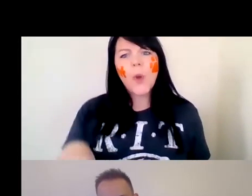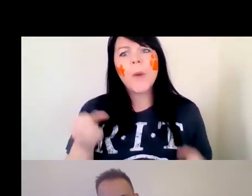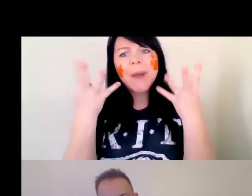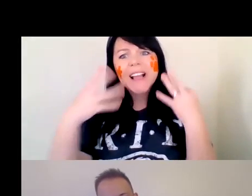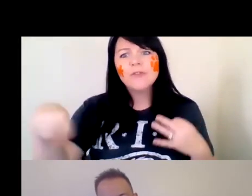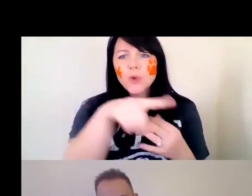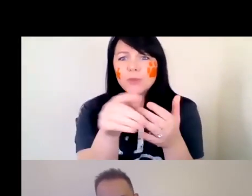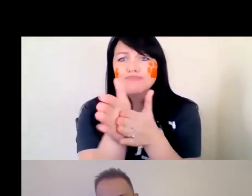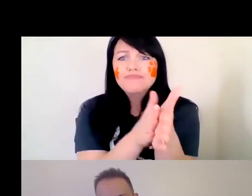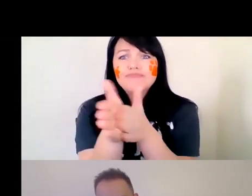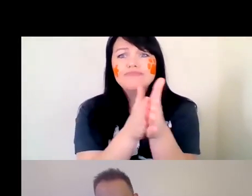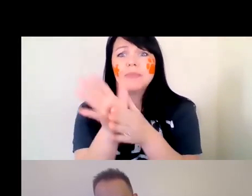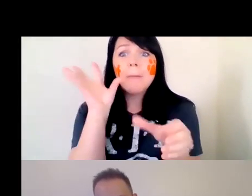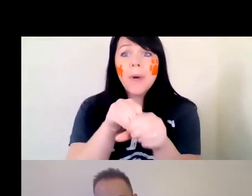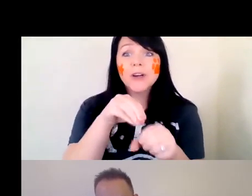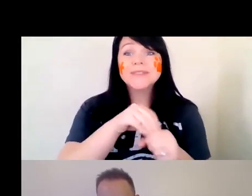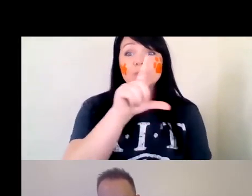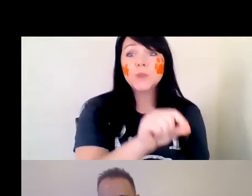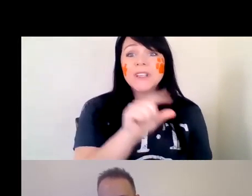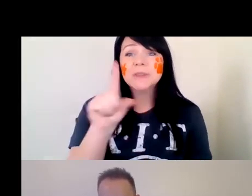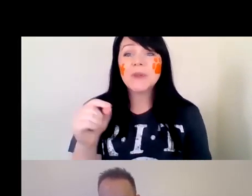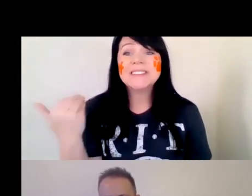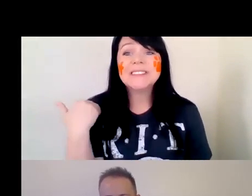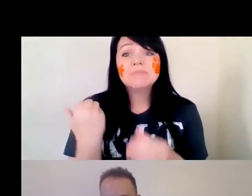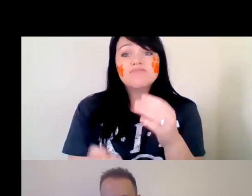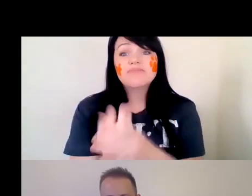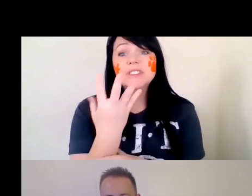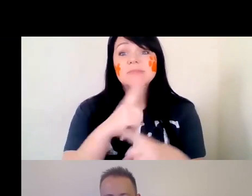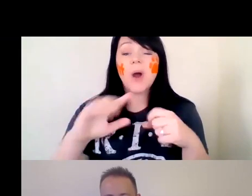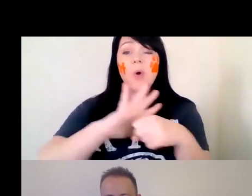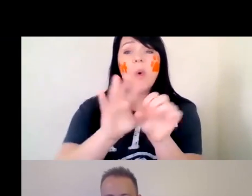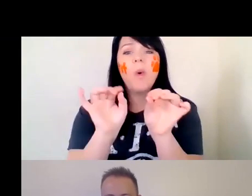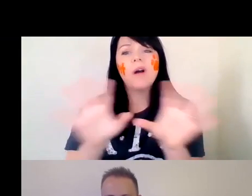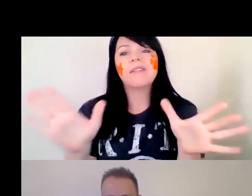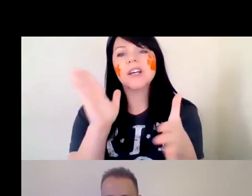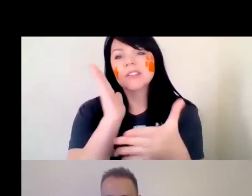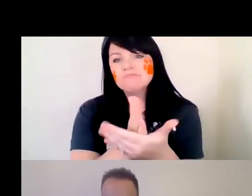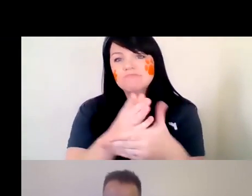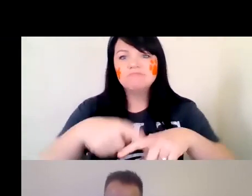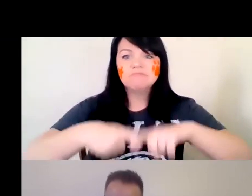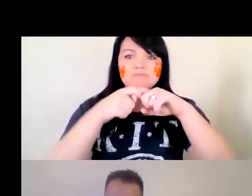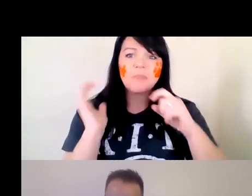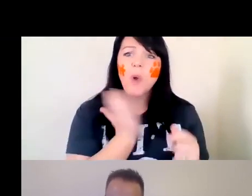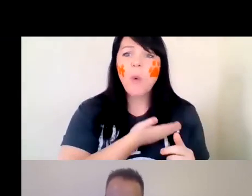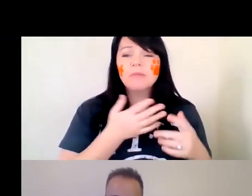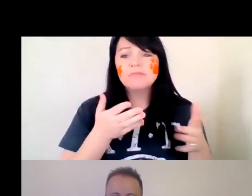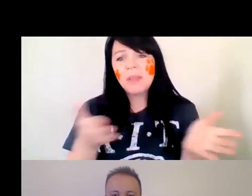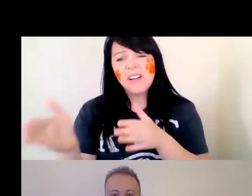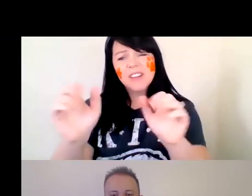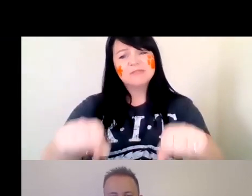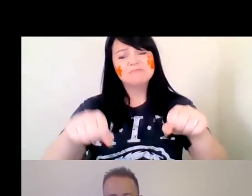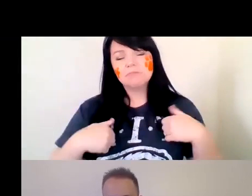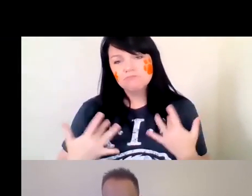We know many of you have been excited to join 2020's Math Competition, and unfortunately our plans got derailed.